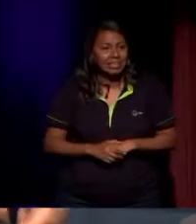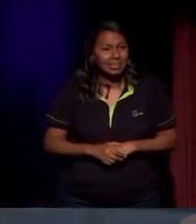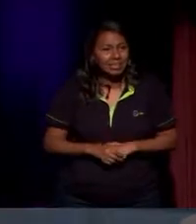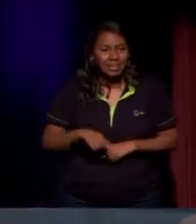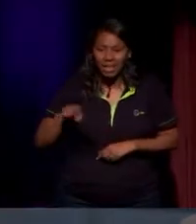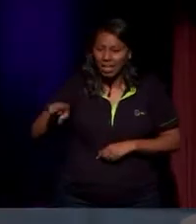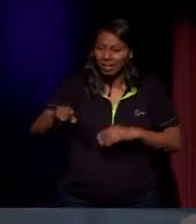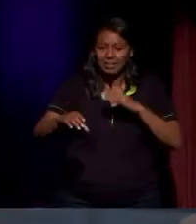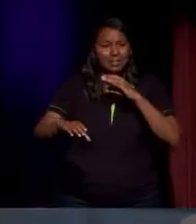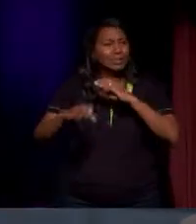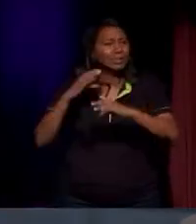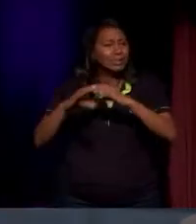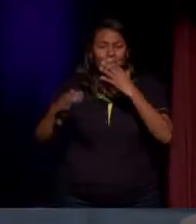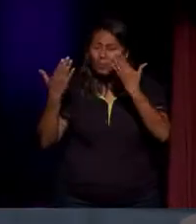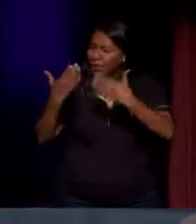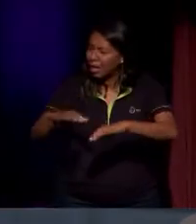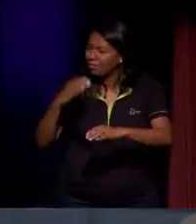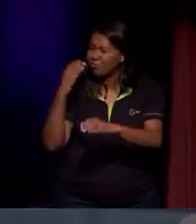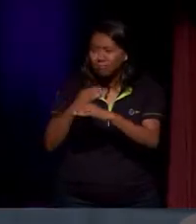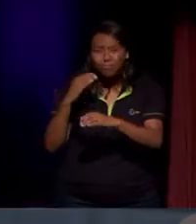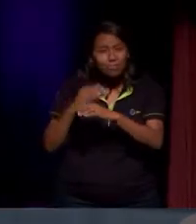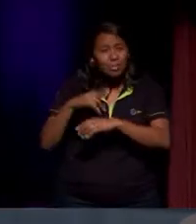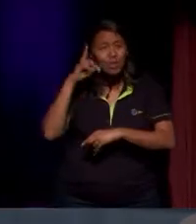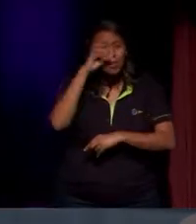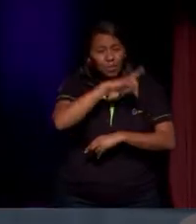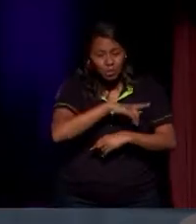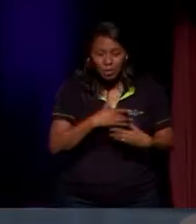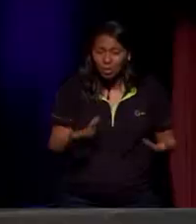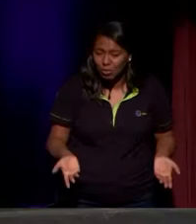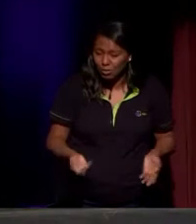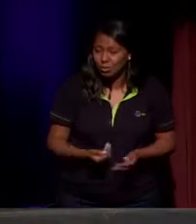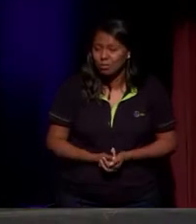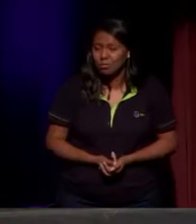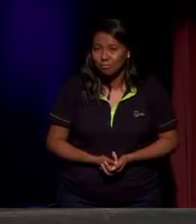and who have difficulty communicating with young feminists,